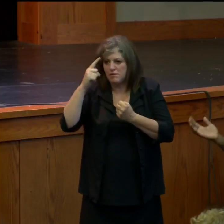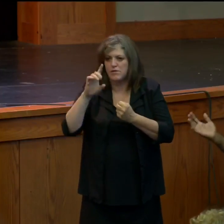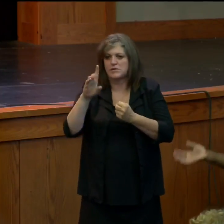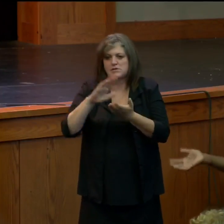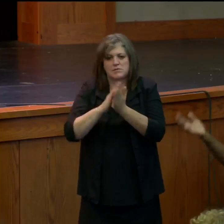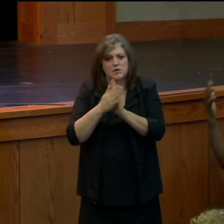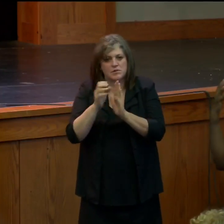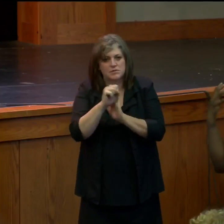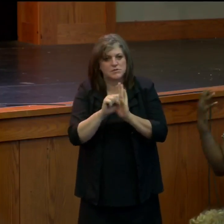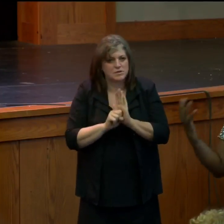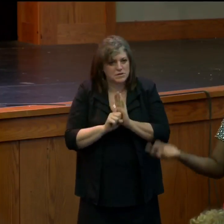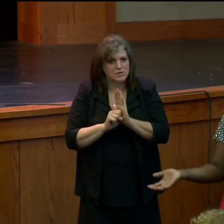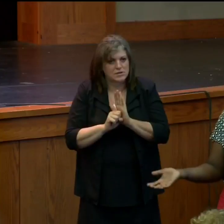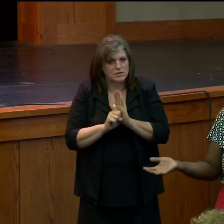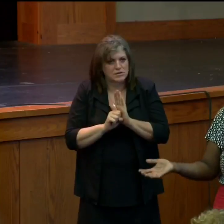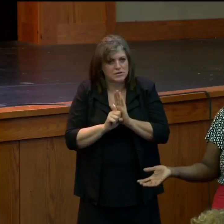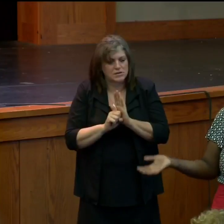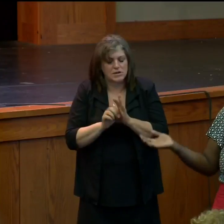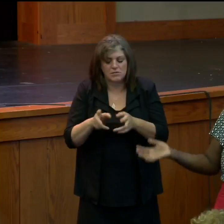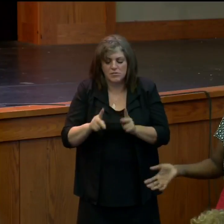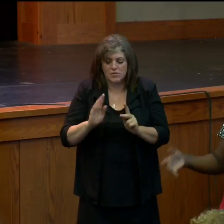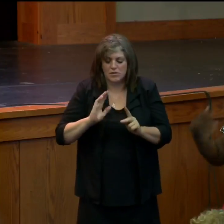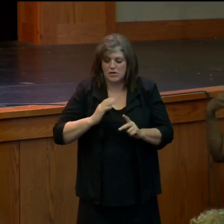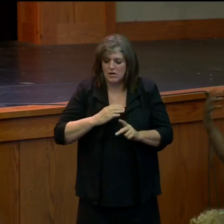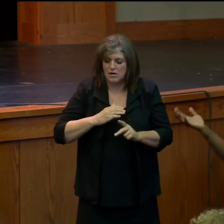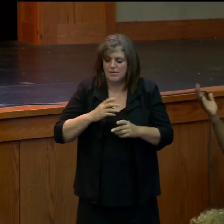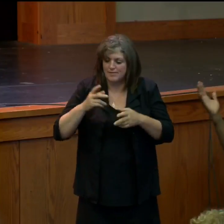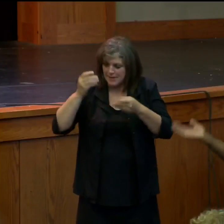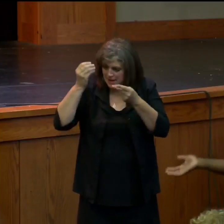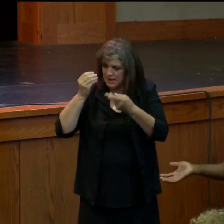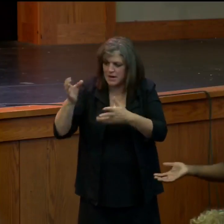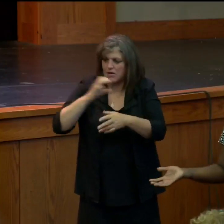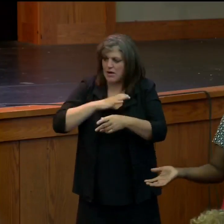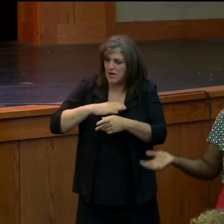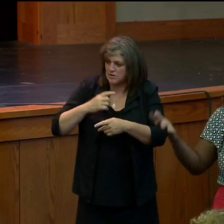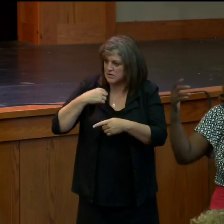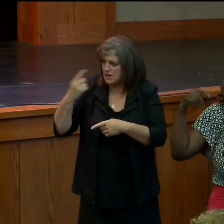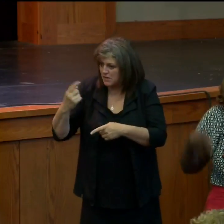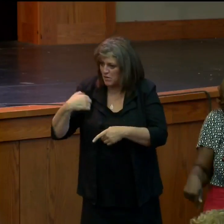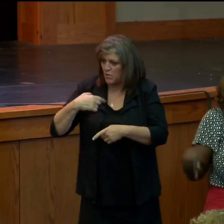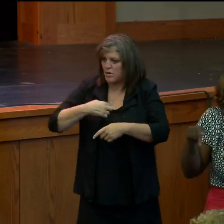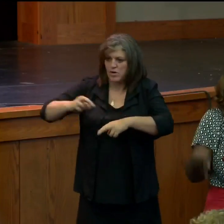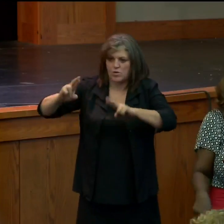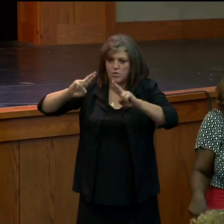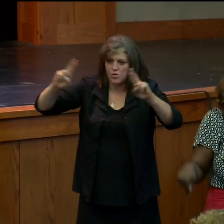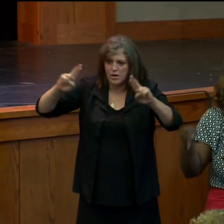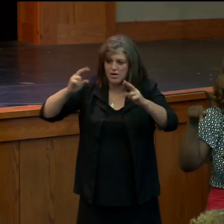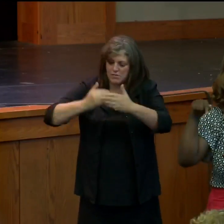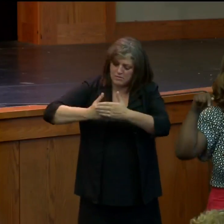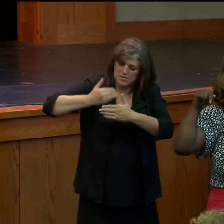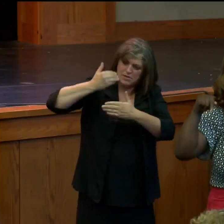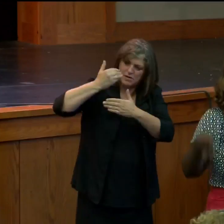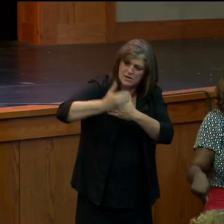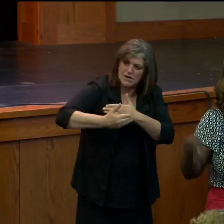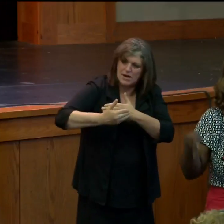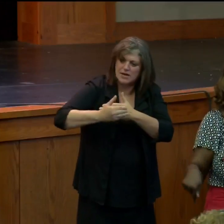TO LET OUR CONGRESS KNOW THAT WE ARE READY TO BE THE NEXT 51ST